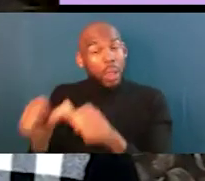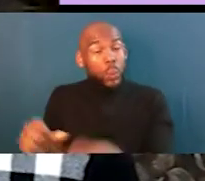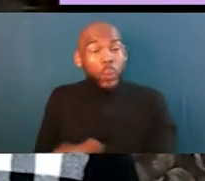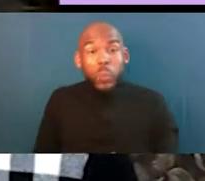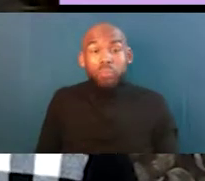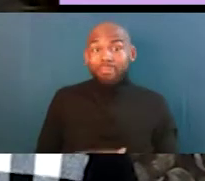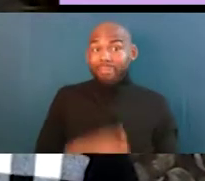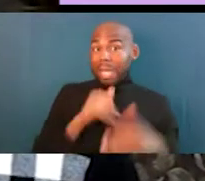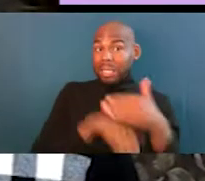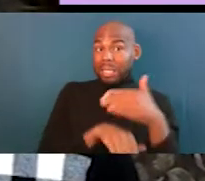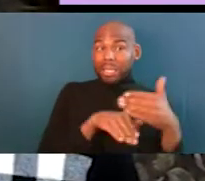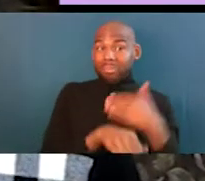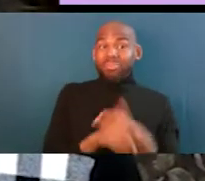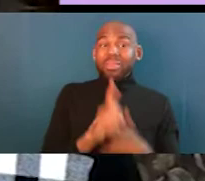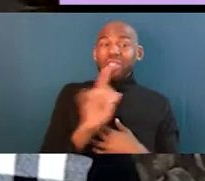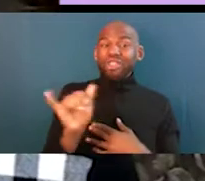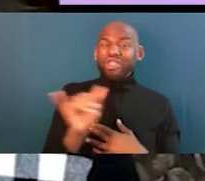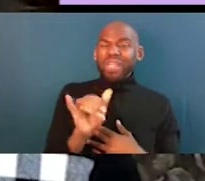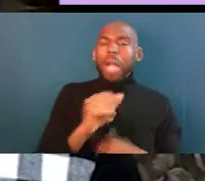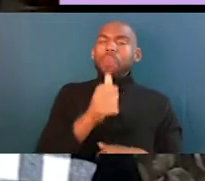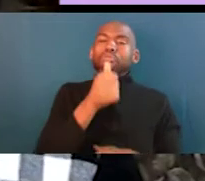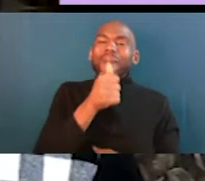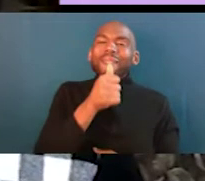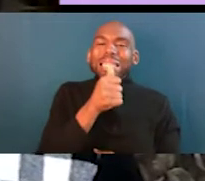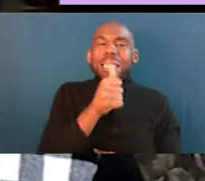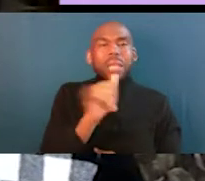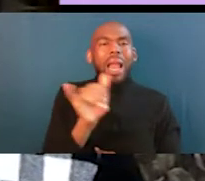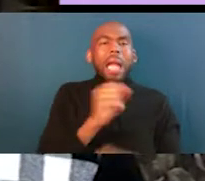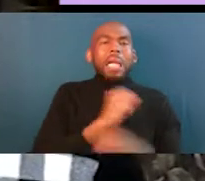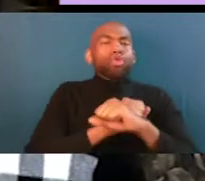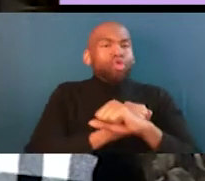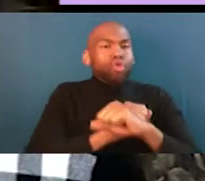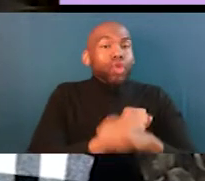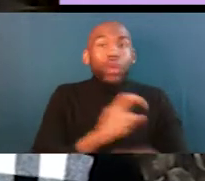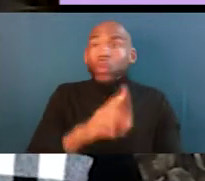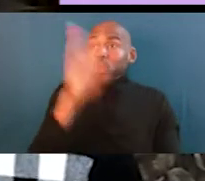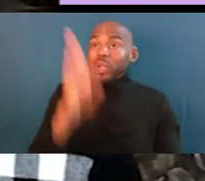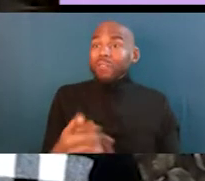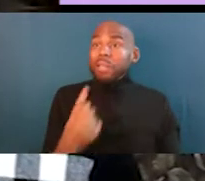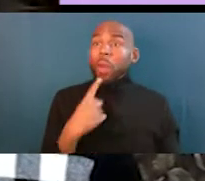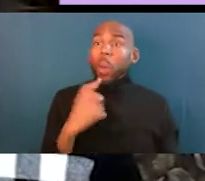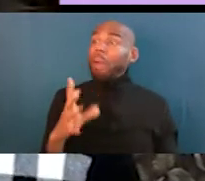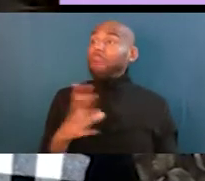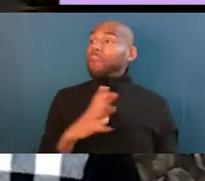always say is accessibility is just like privacy and security. You never say, okay, enough